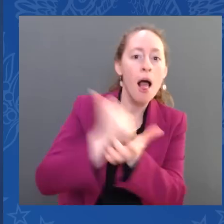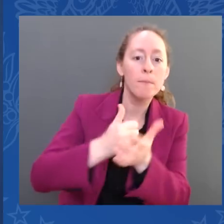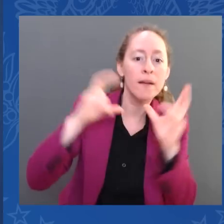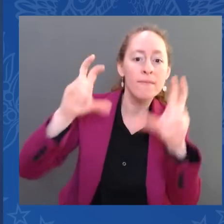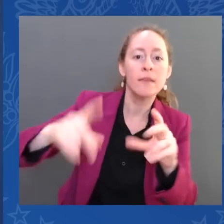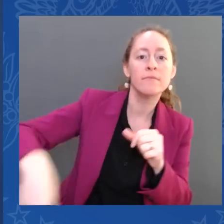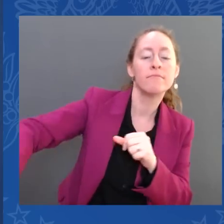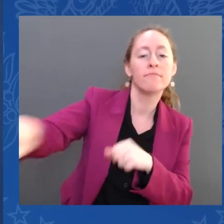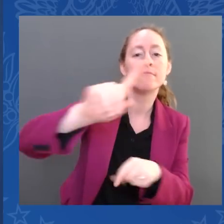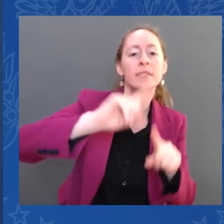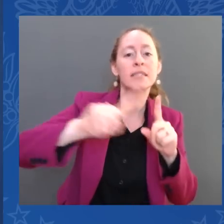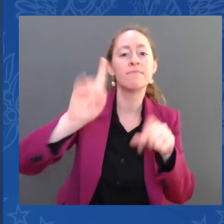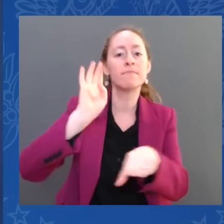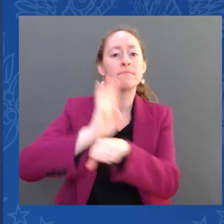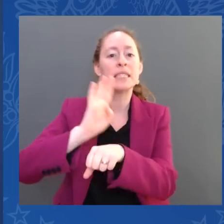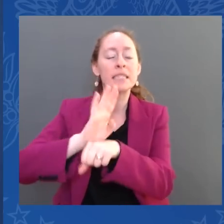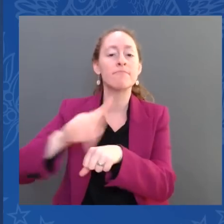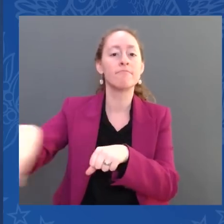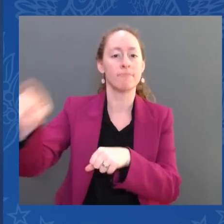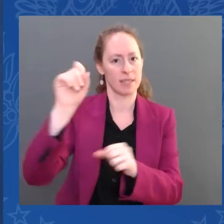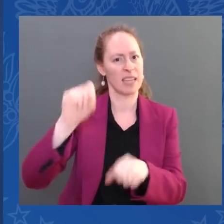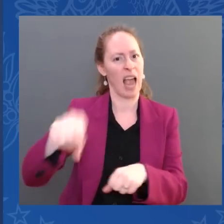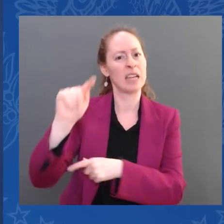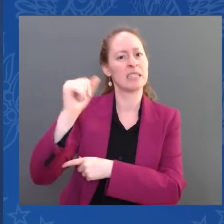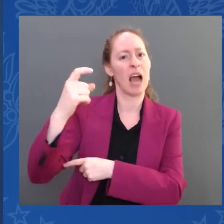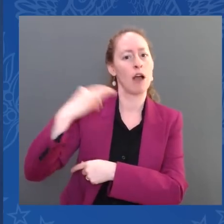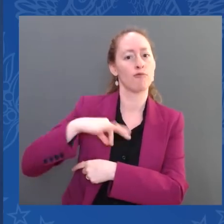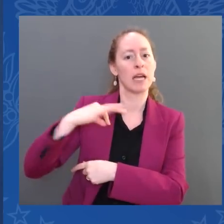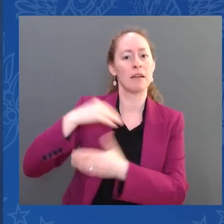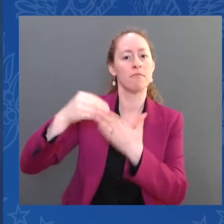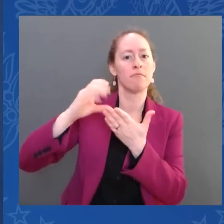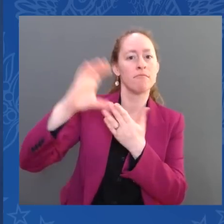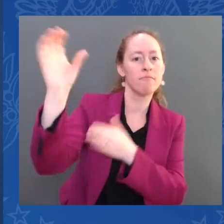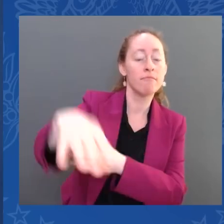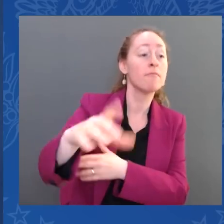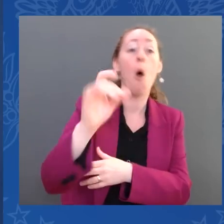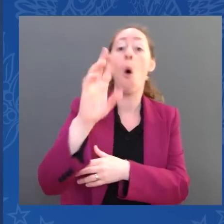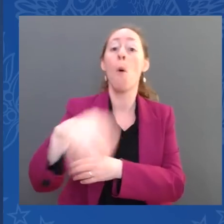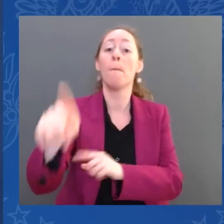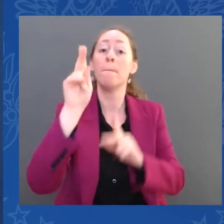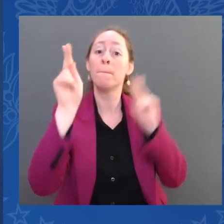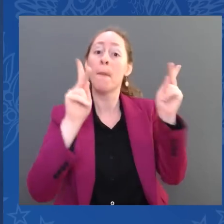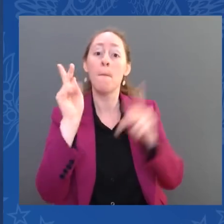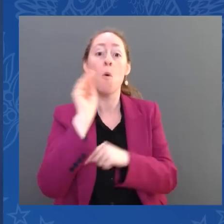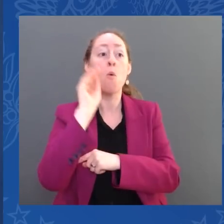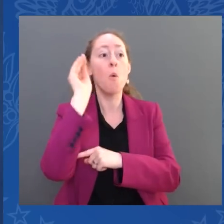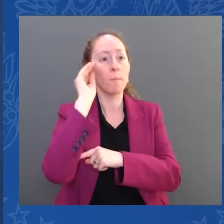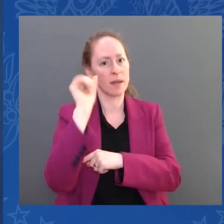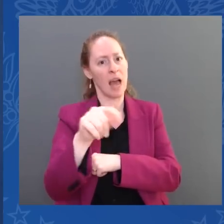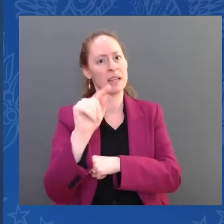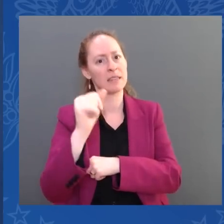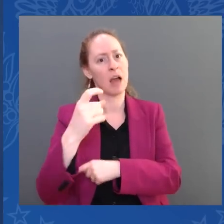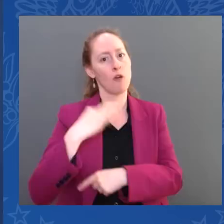I met with nearly a dozen CEOs of America's largest utility companies, such as Southern Company and American Electric Power.